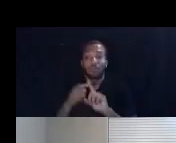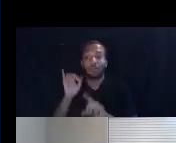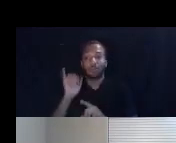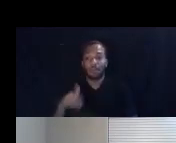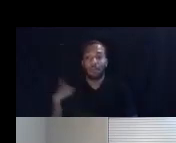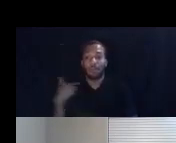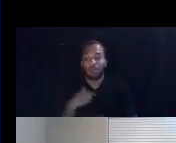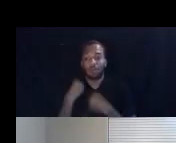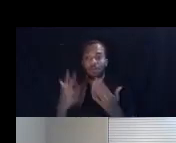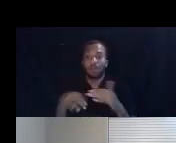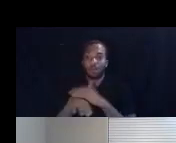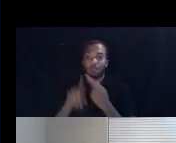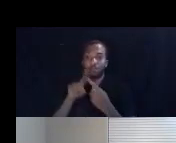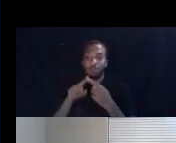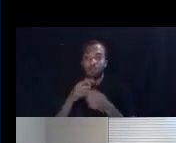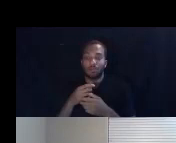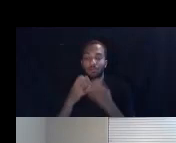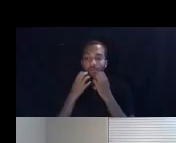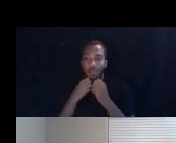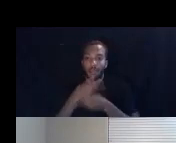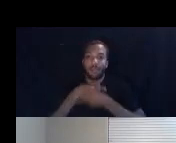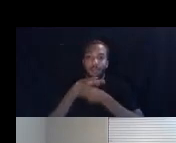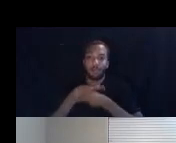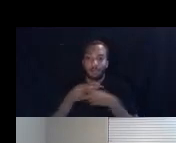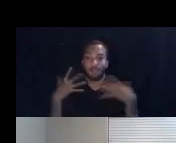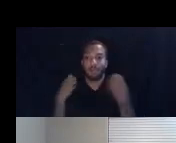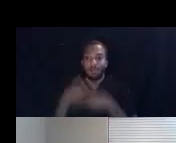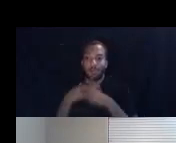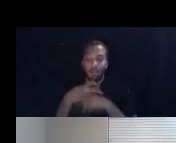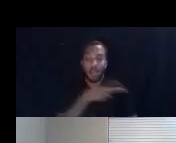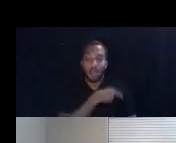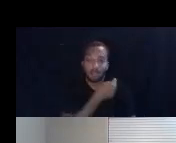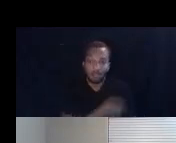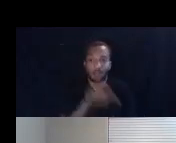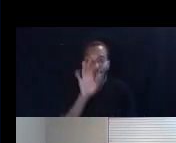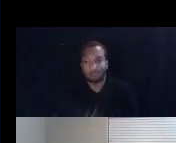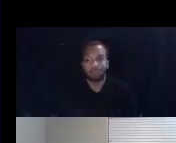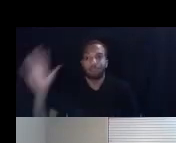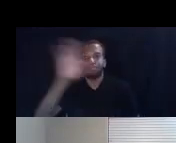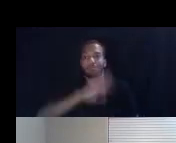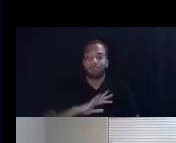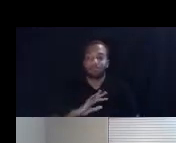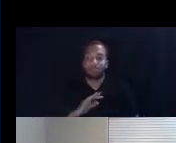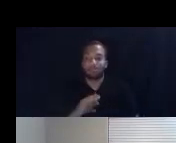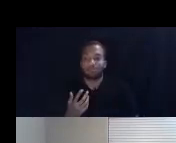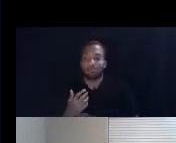Everybody across all of the hospitals and counties were doing an activity or had a strategy